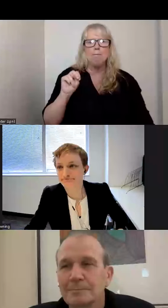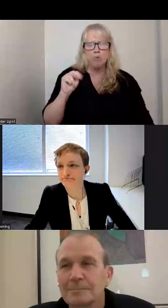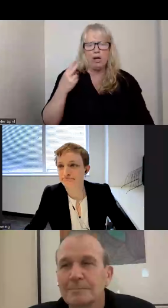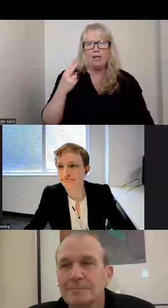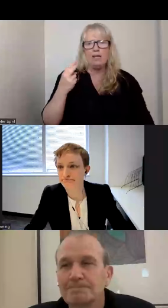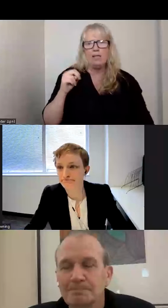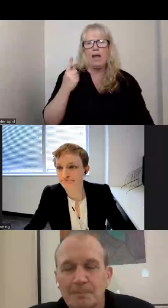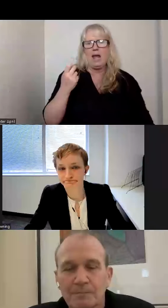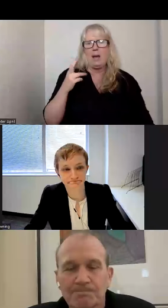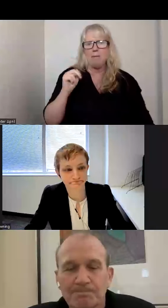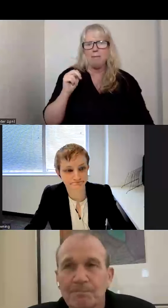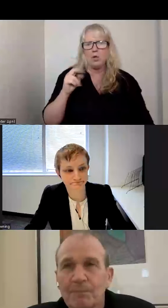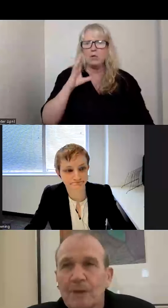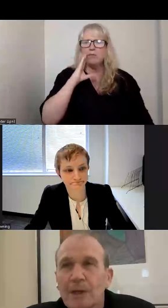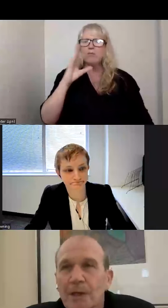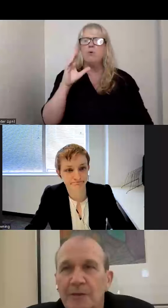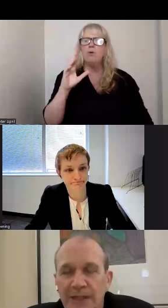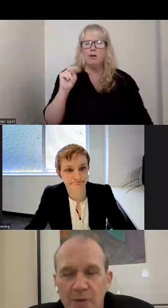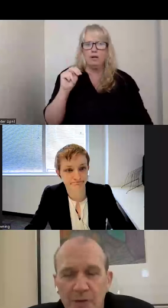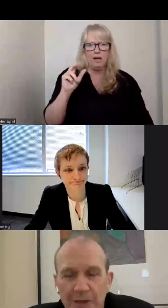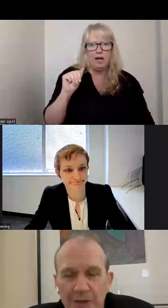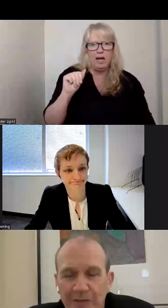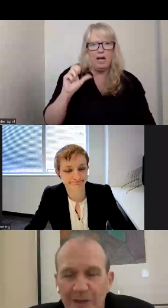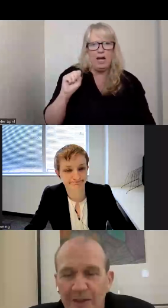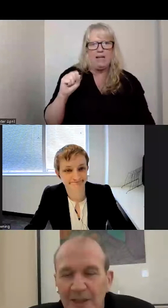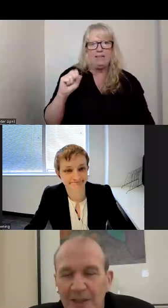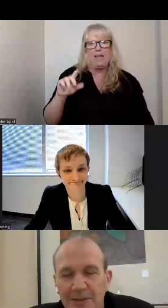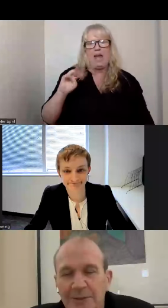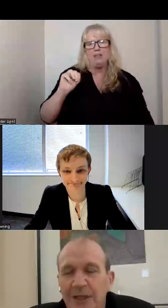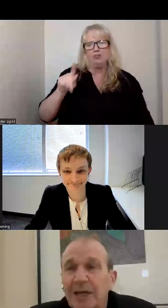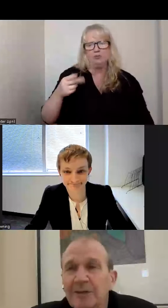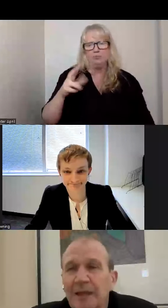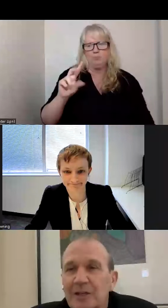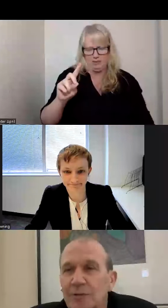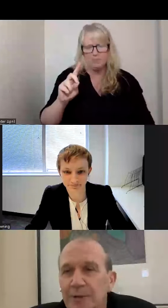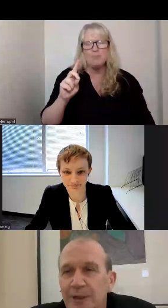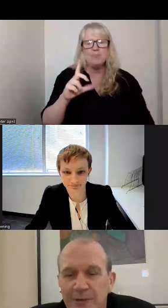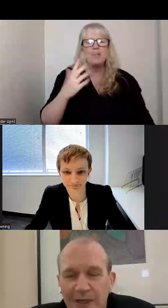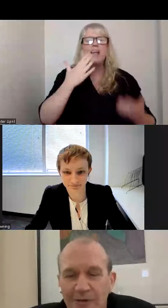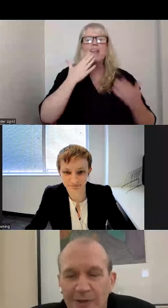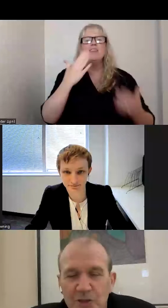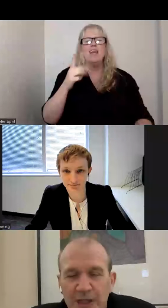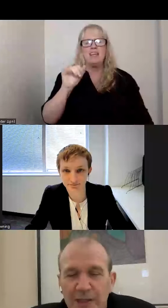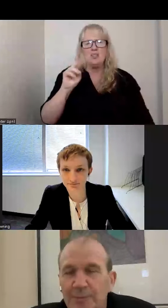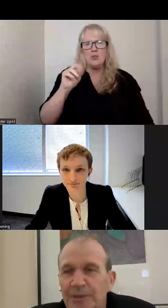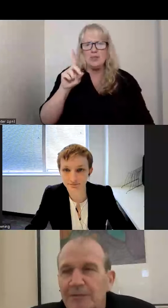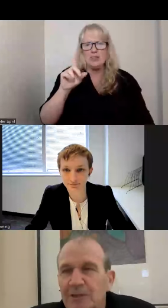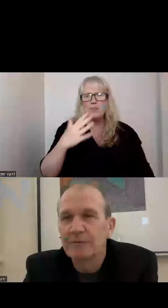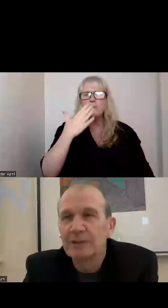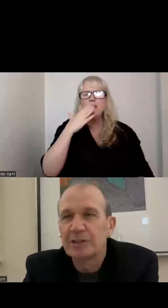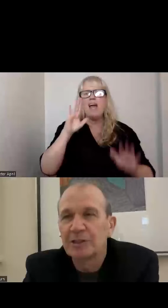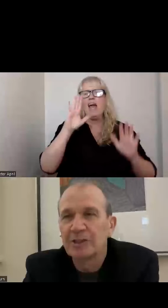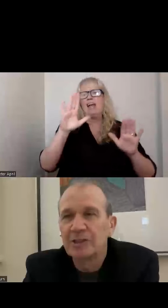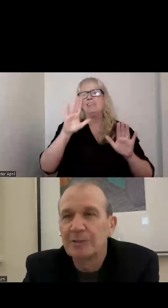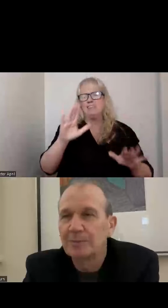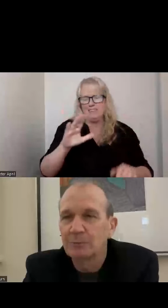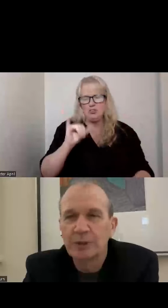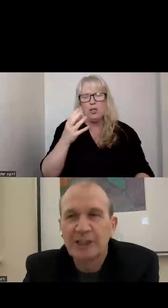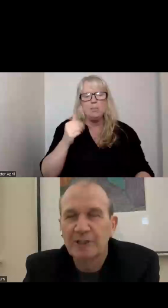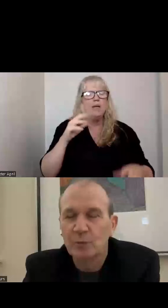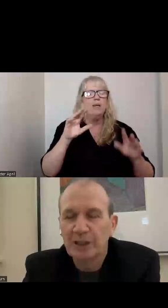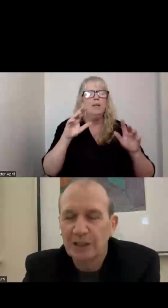: THANK YOU. THANK YOU FOR A EXCELLENT JAM WEEK IN AND WEEK